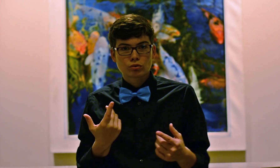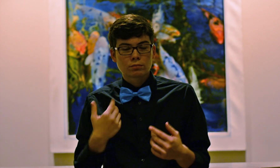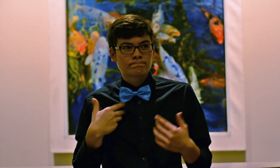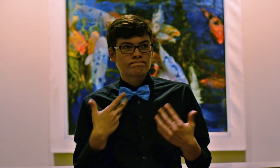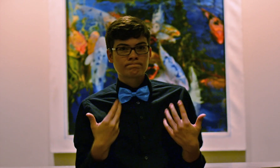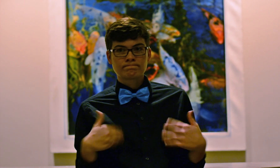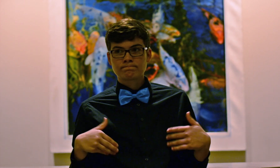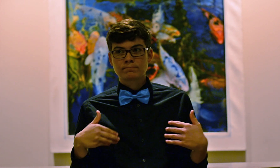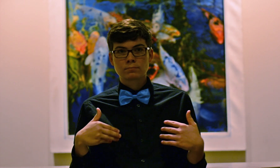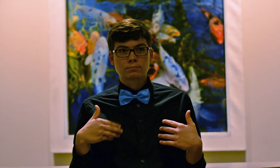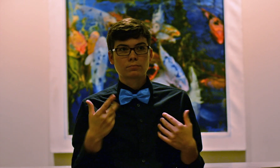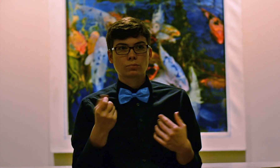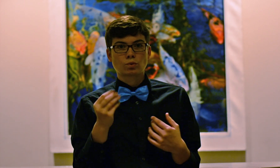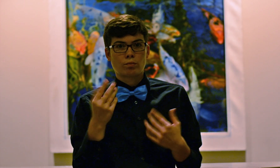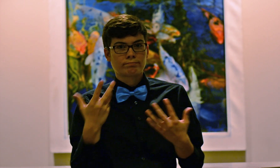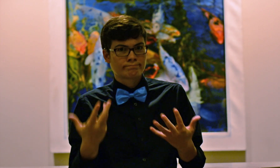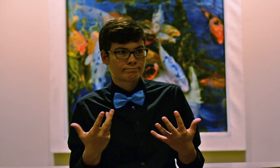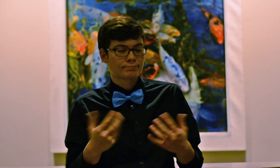That was disappointing.